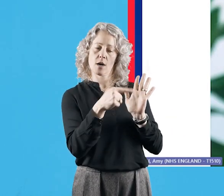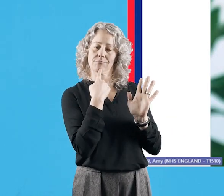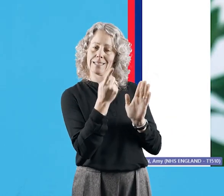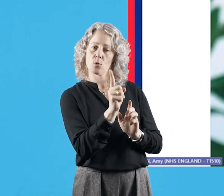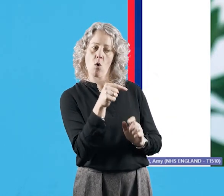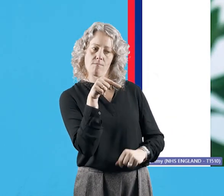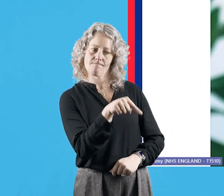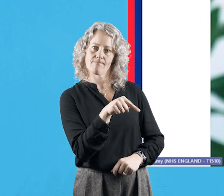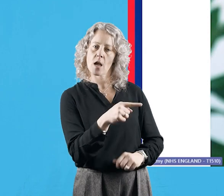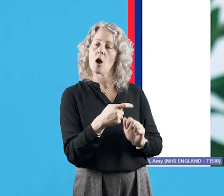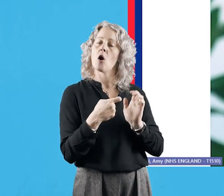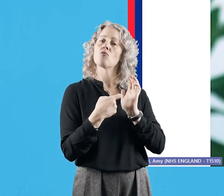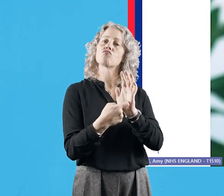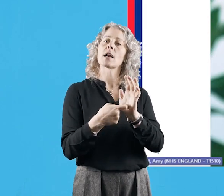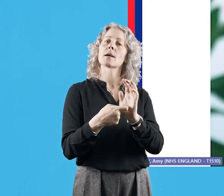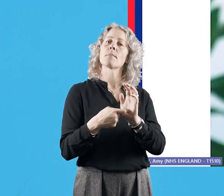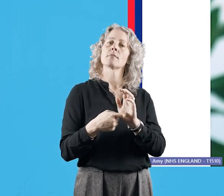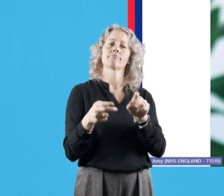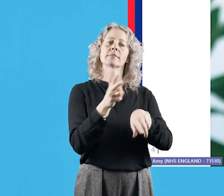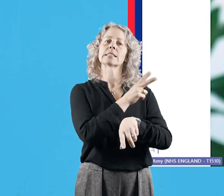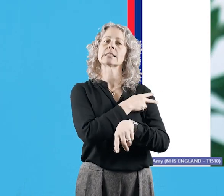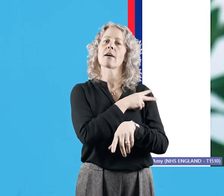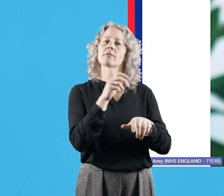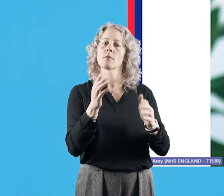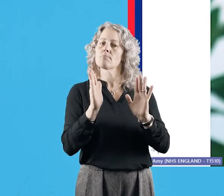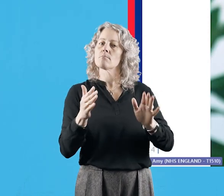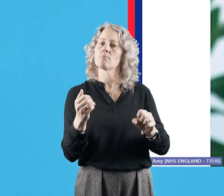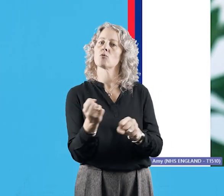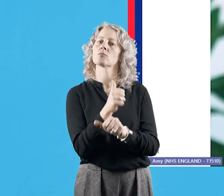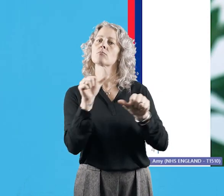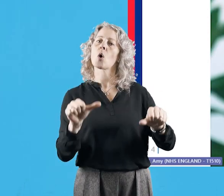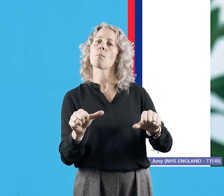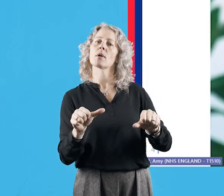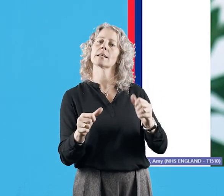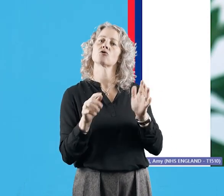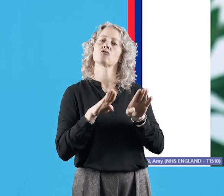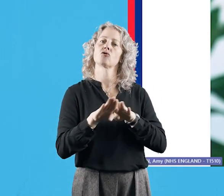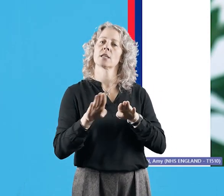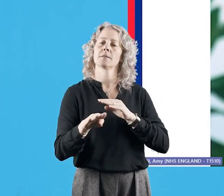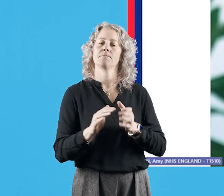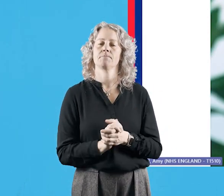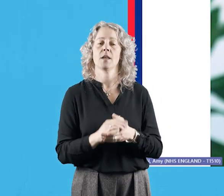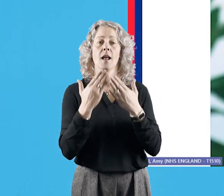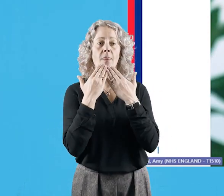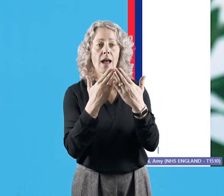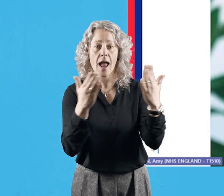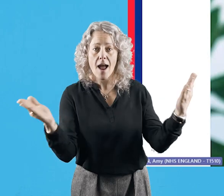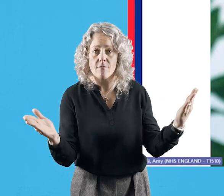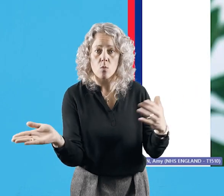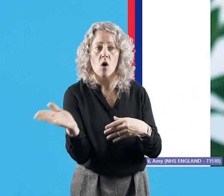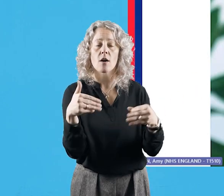recommend staff complete Oliver's training. I'd like to end by thanking every person who's been involved in campaigning